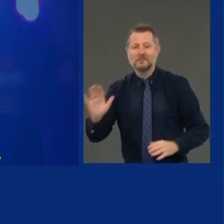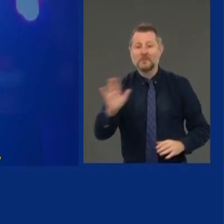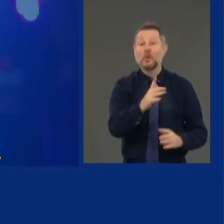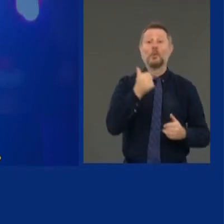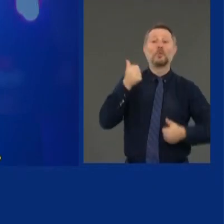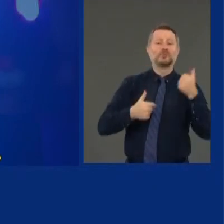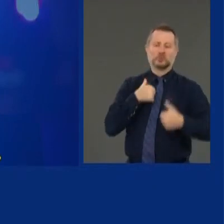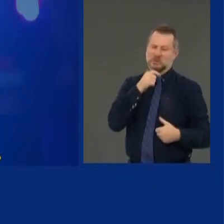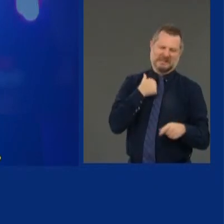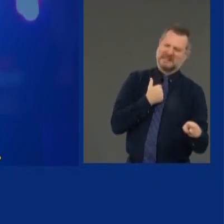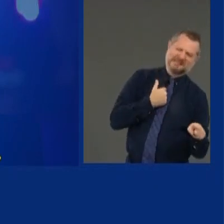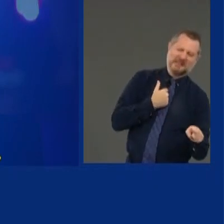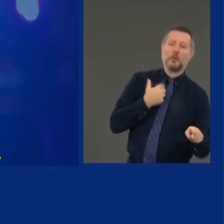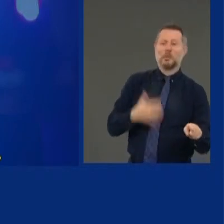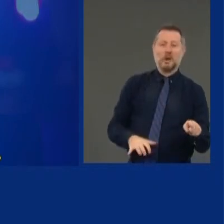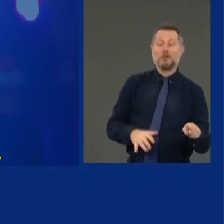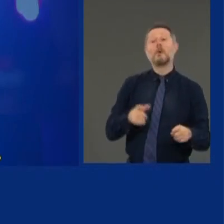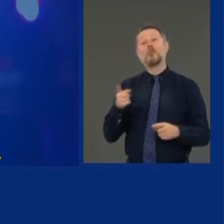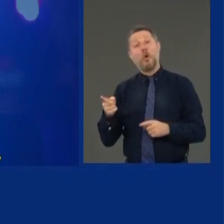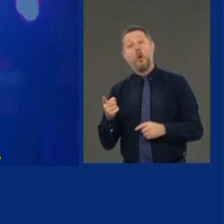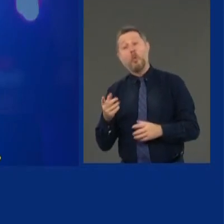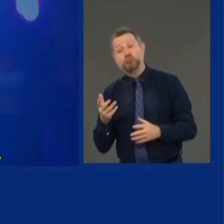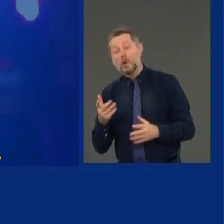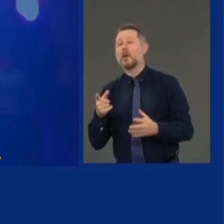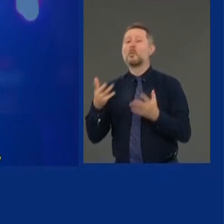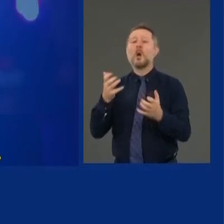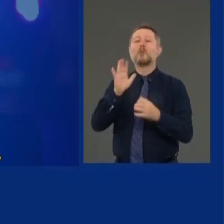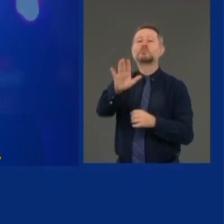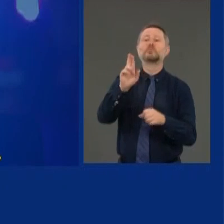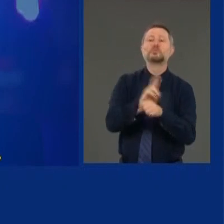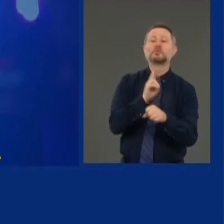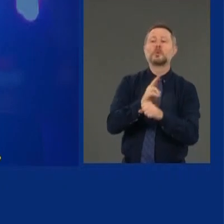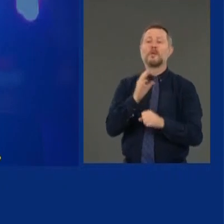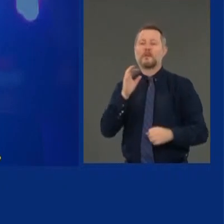WHAT DO YOU WANT IT TO BE. AND WHAT DO YOU WANT IT NOT TO